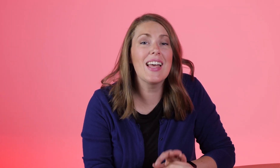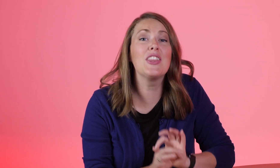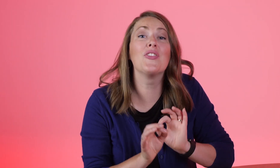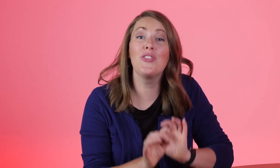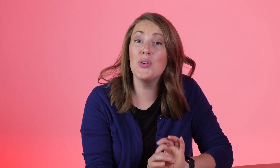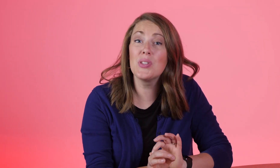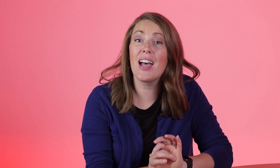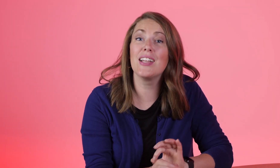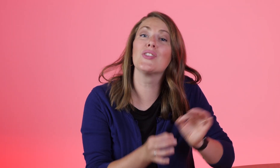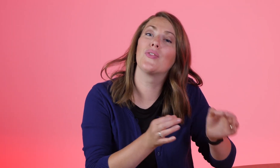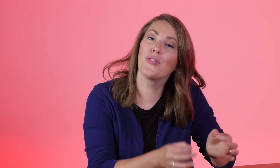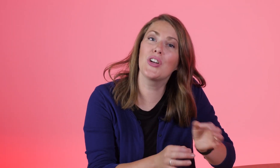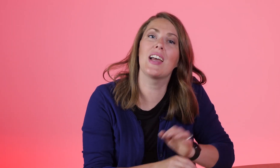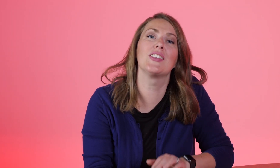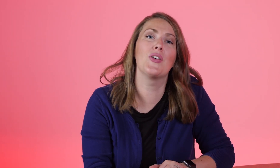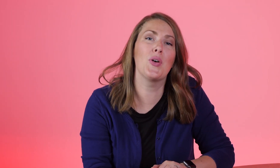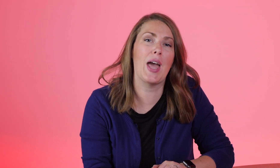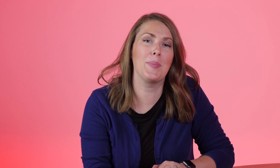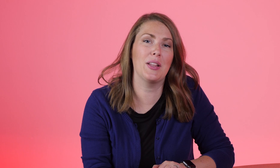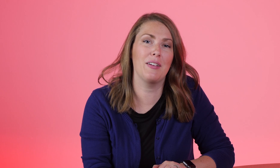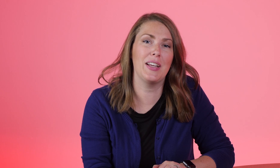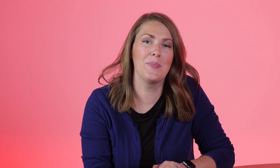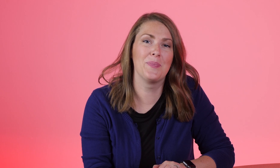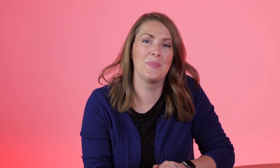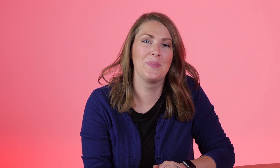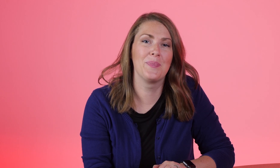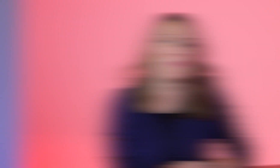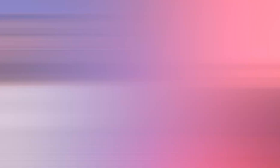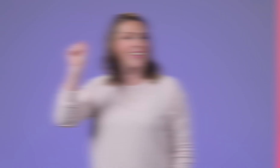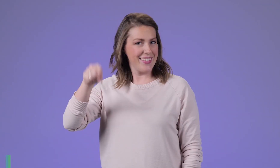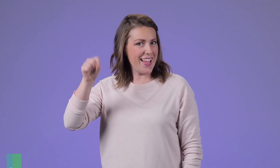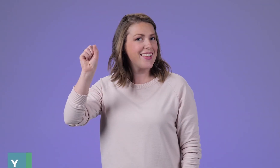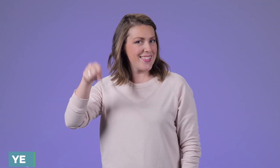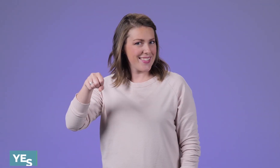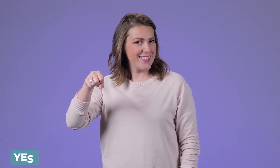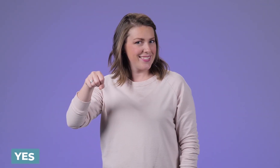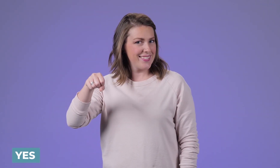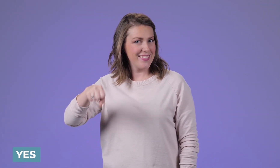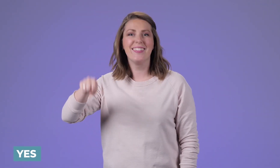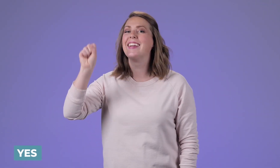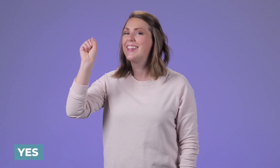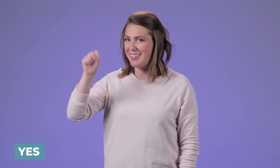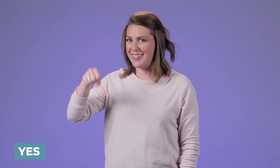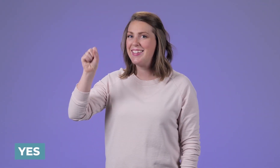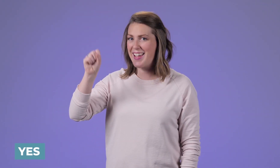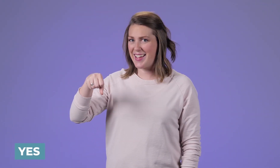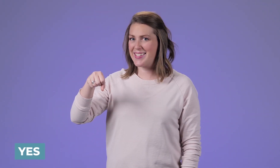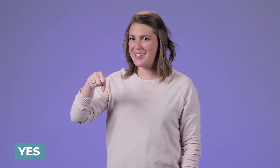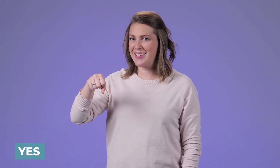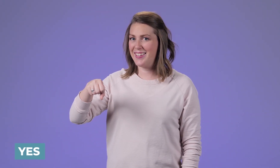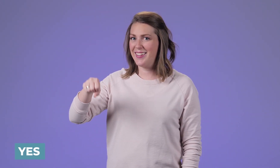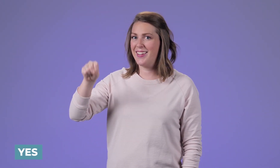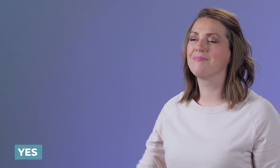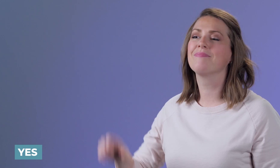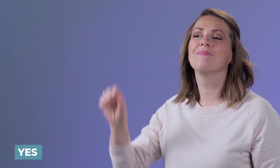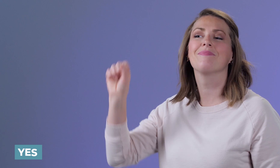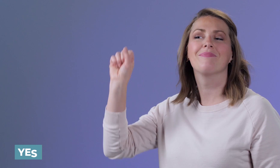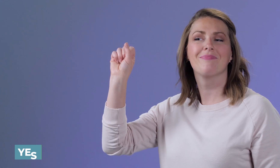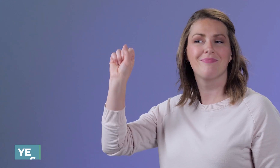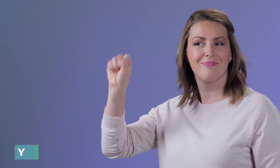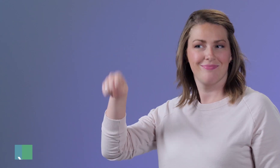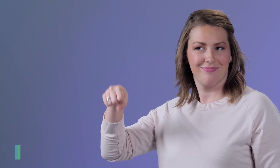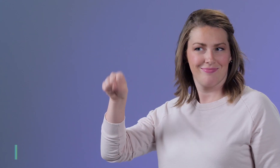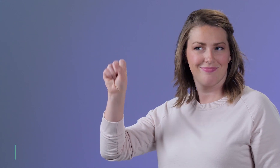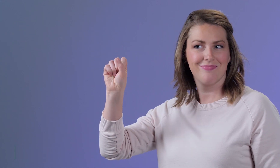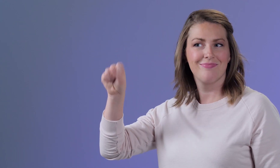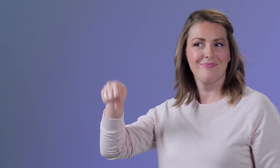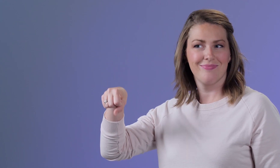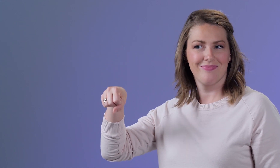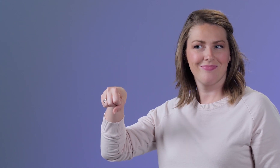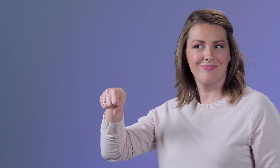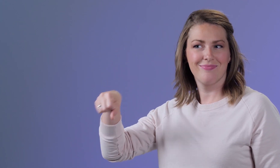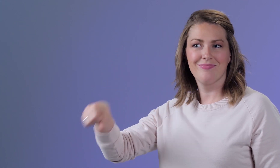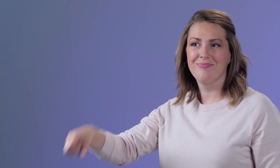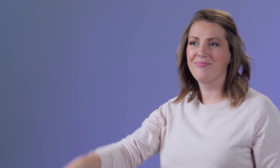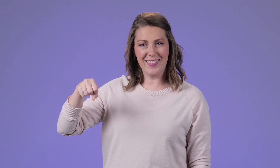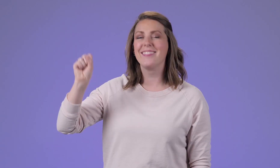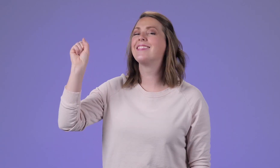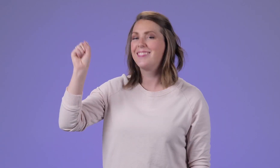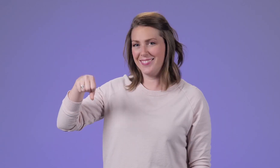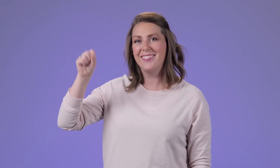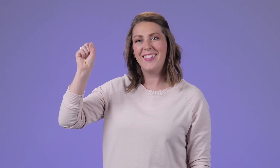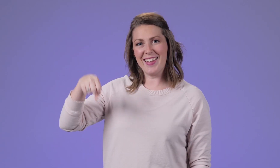sign the few signs for yes no vocabulary yes yes your hand is representing your head nodding